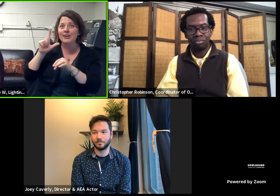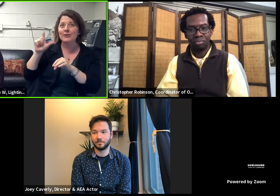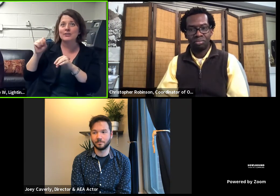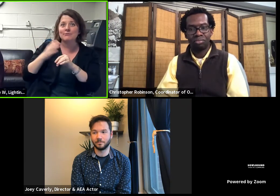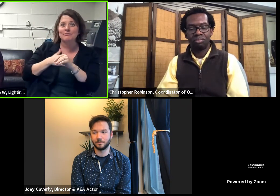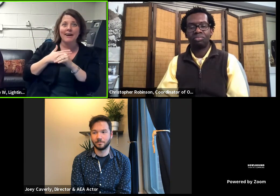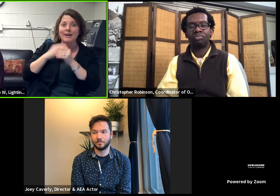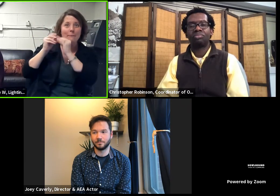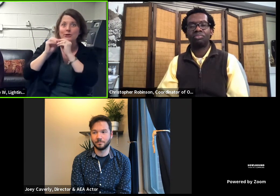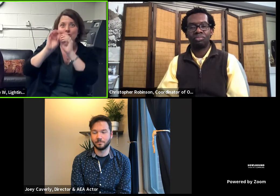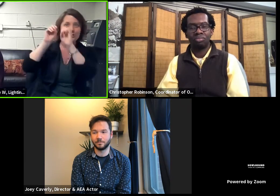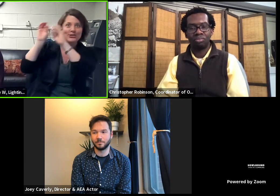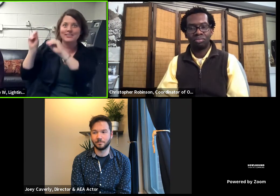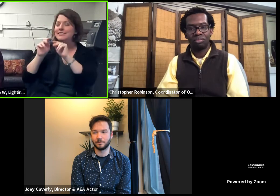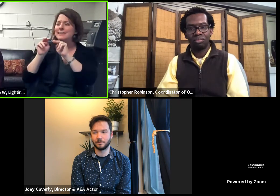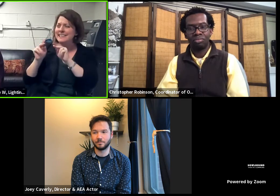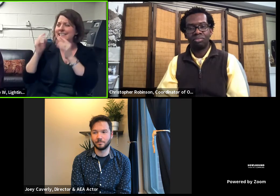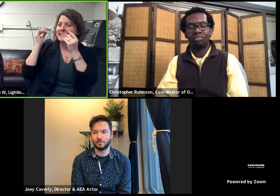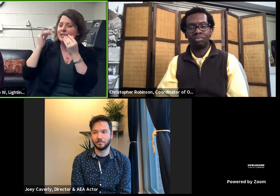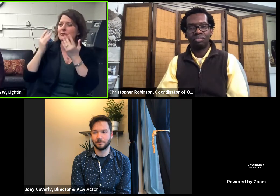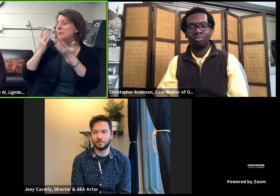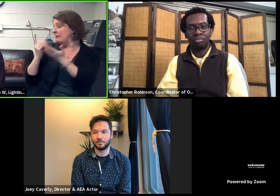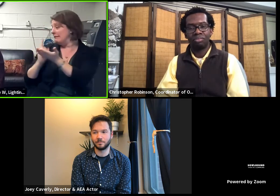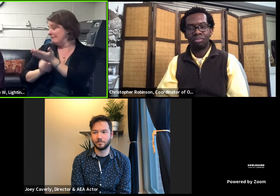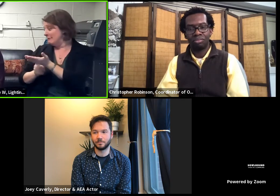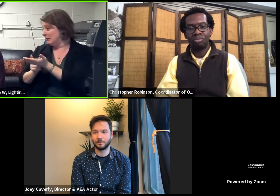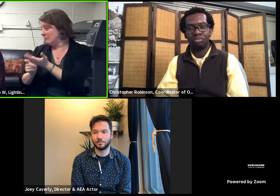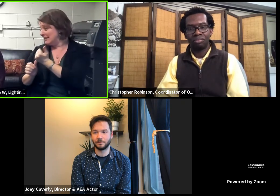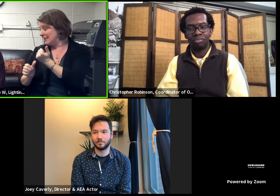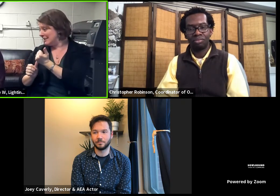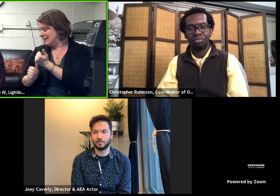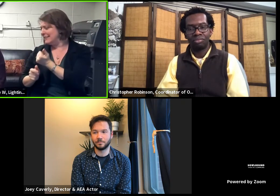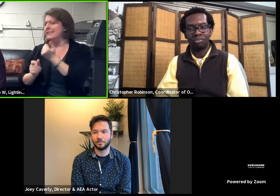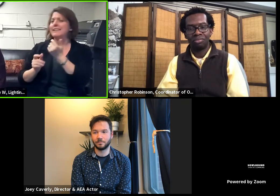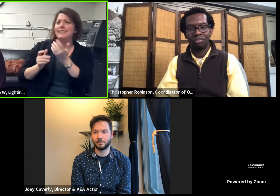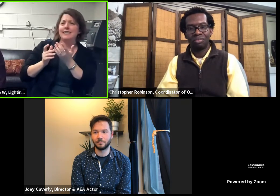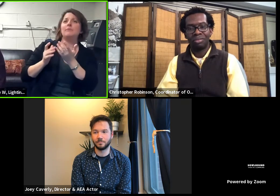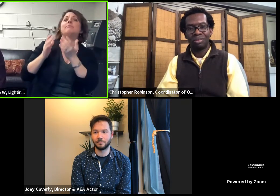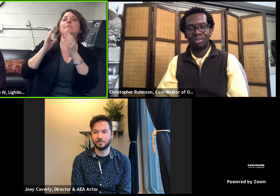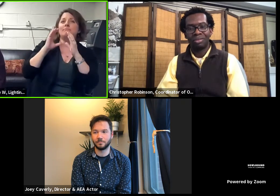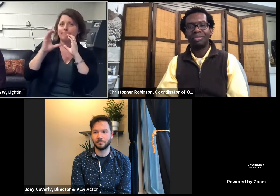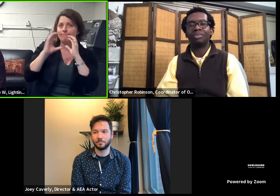and continue to think while I'm looking around visually, and then you have to discuss with my assistant,